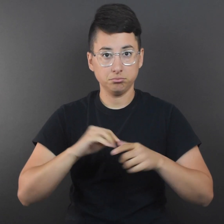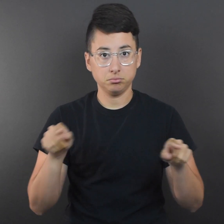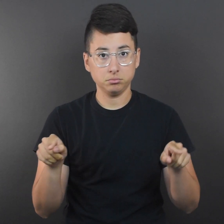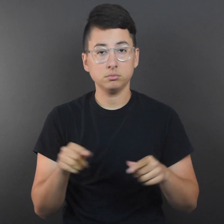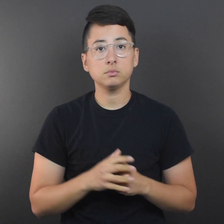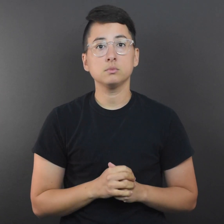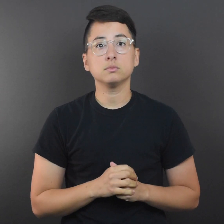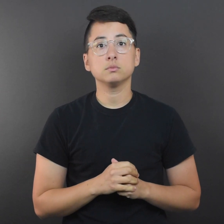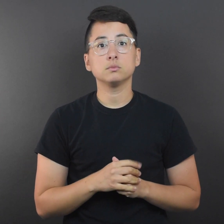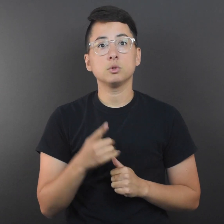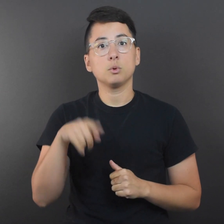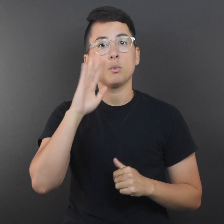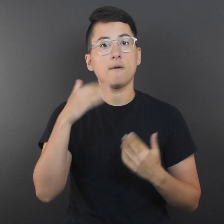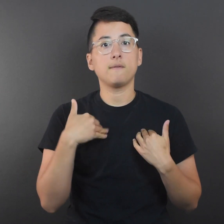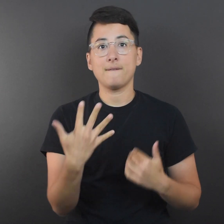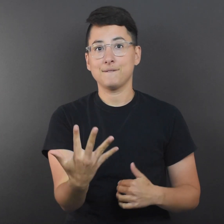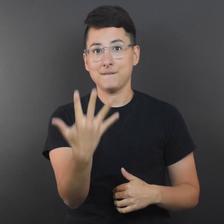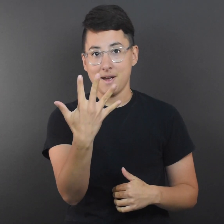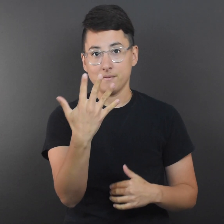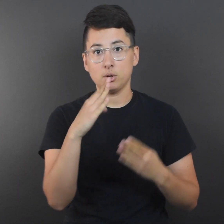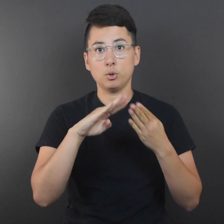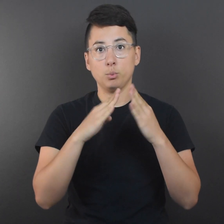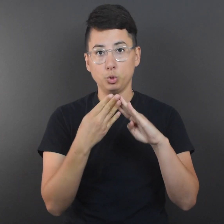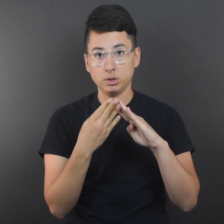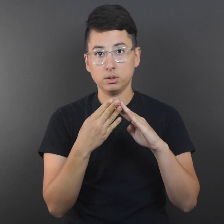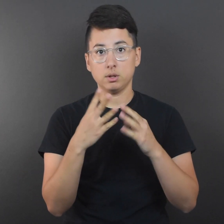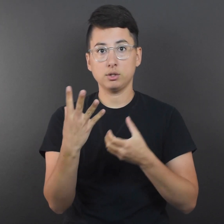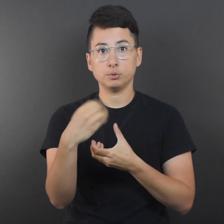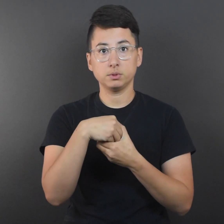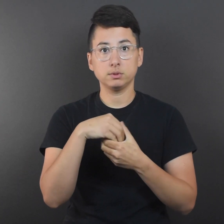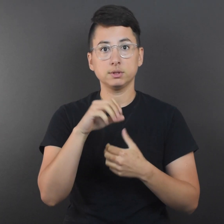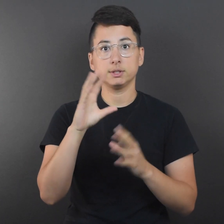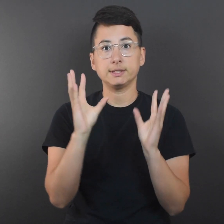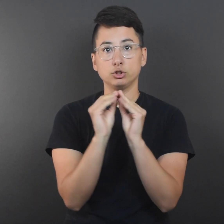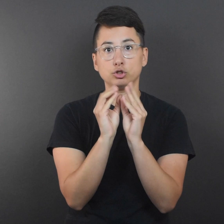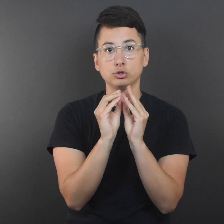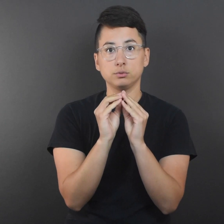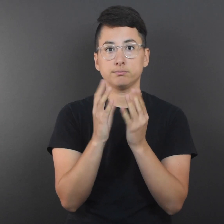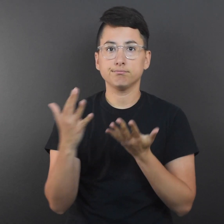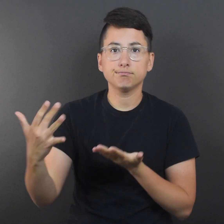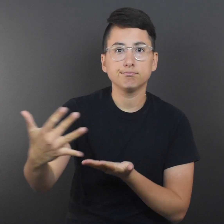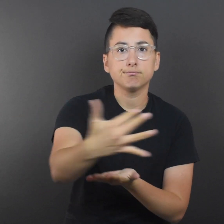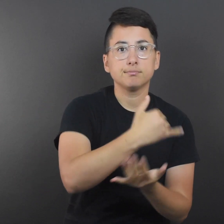There will be five community engagement sessions to gather ideas from community